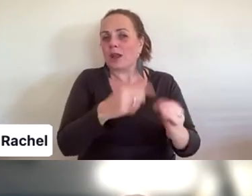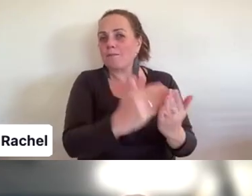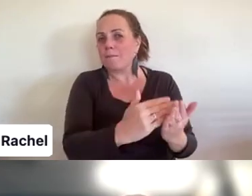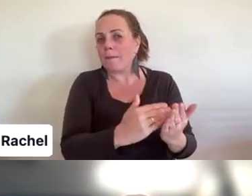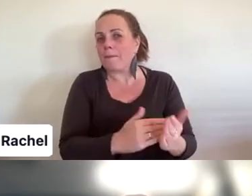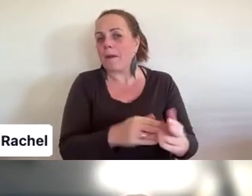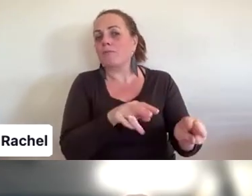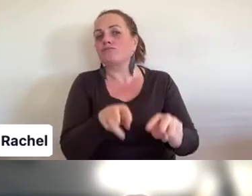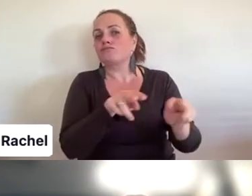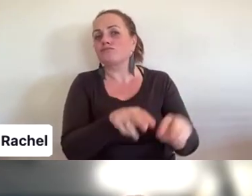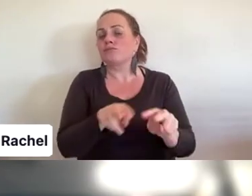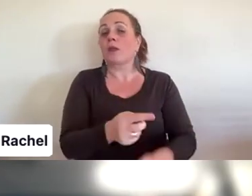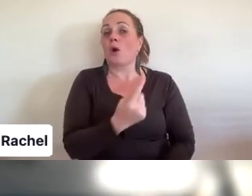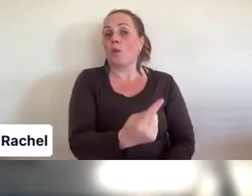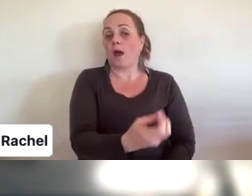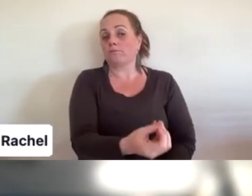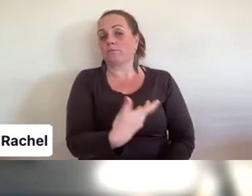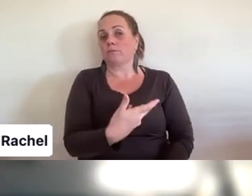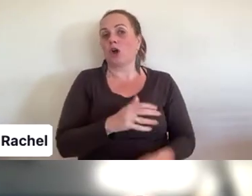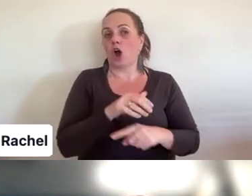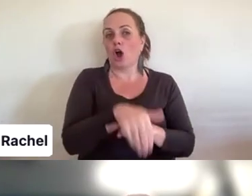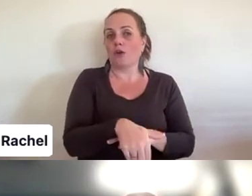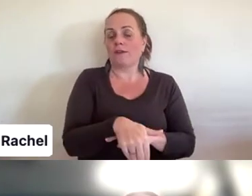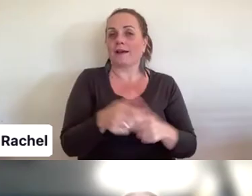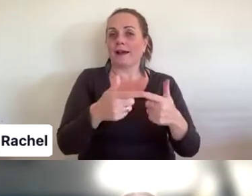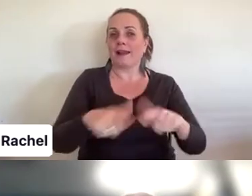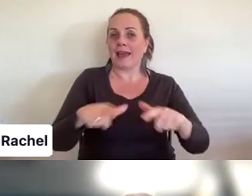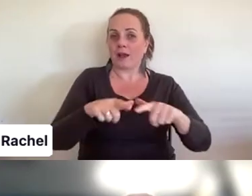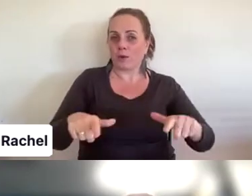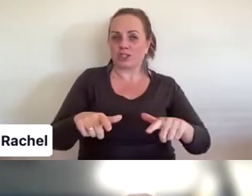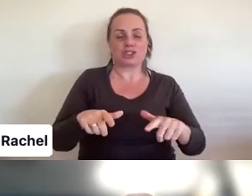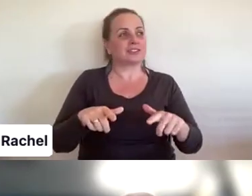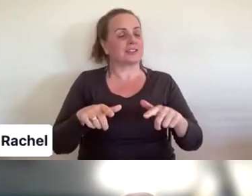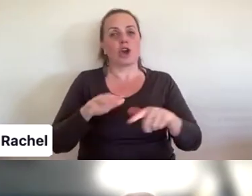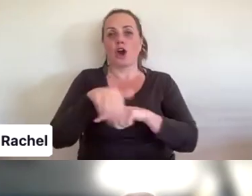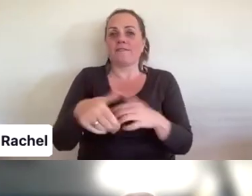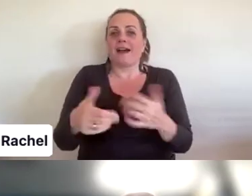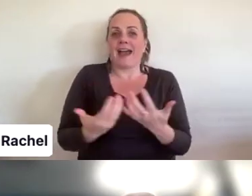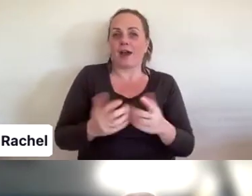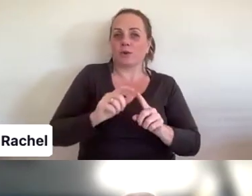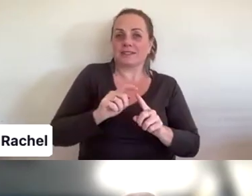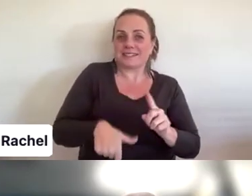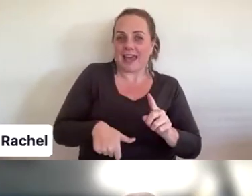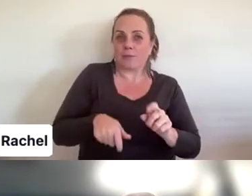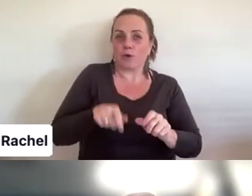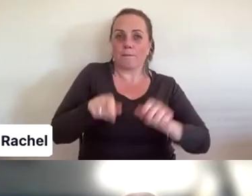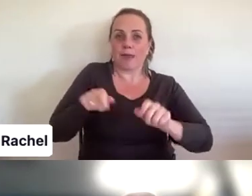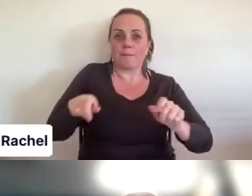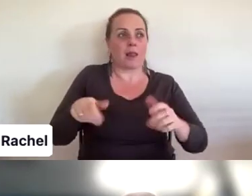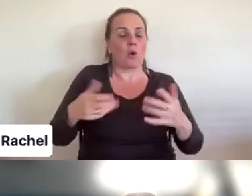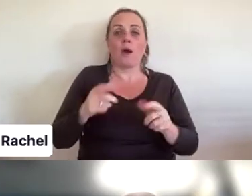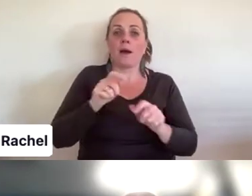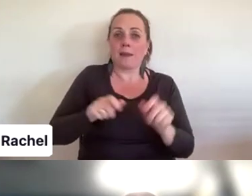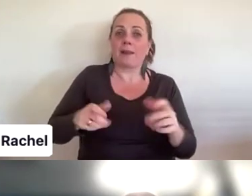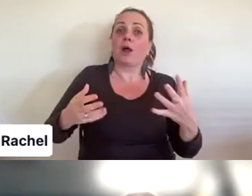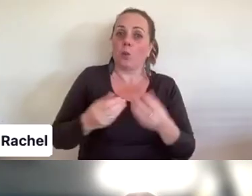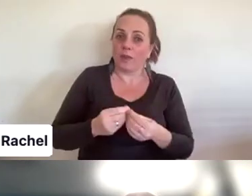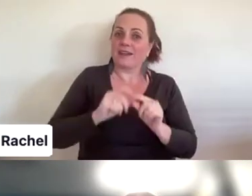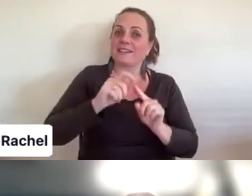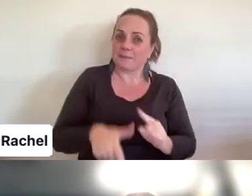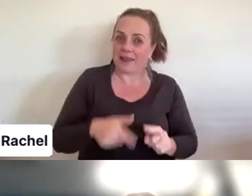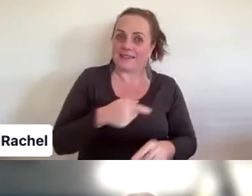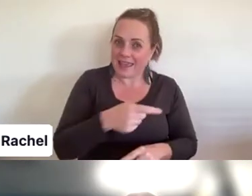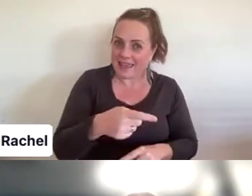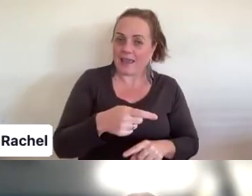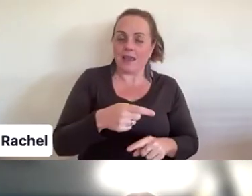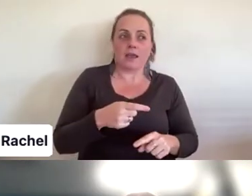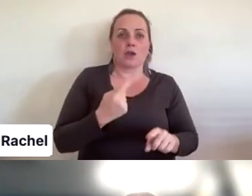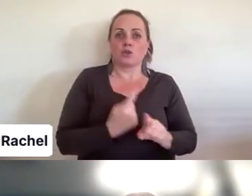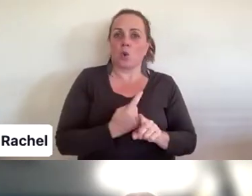things is about the language of how disabled people, or people with disabilities refer to